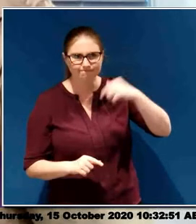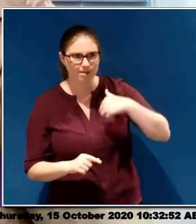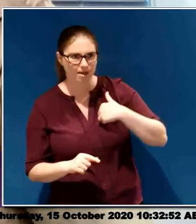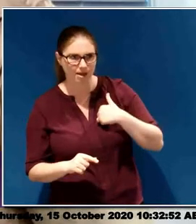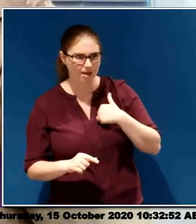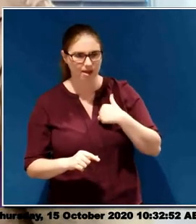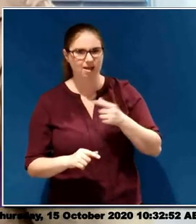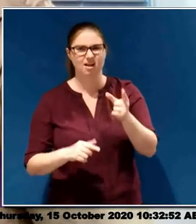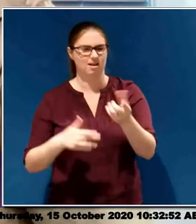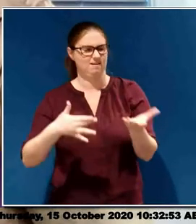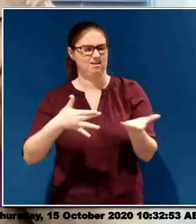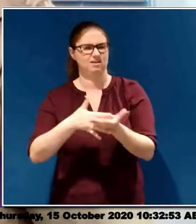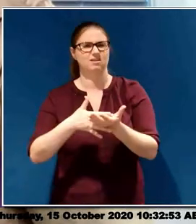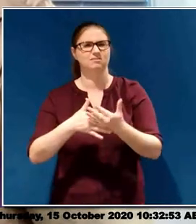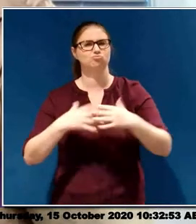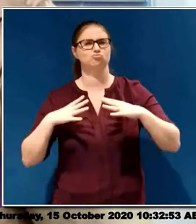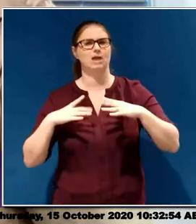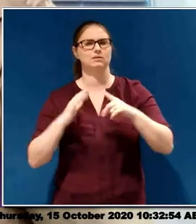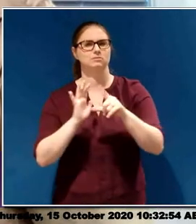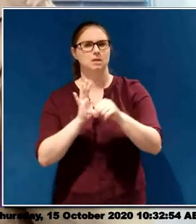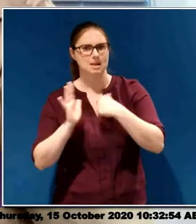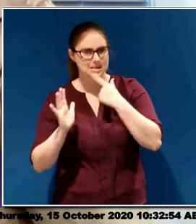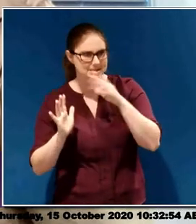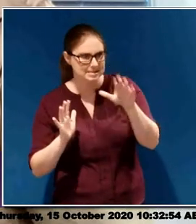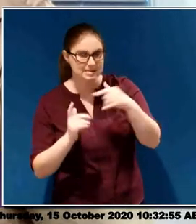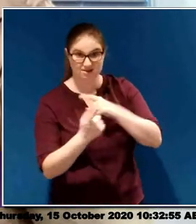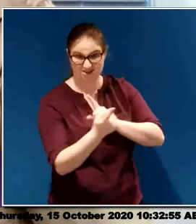to the professor and said, "Can you please help me?